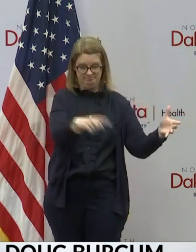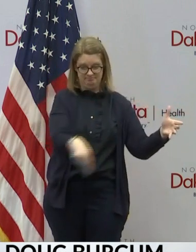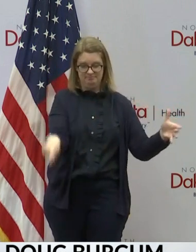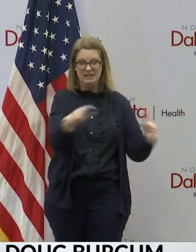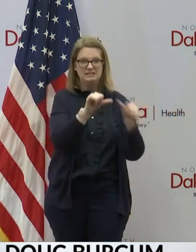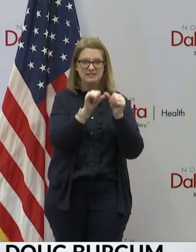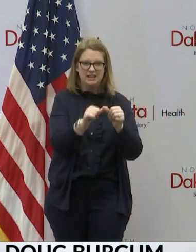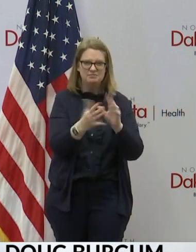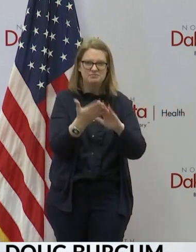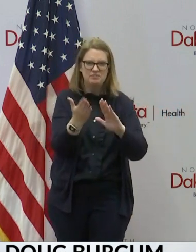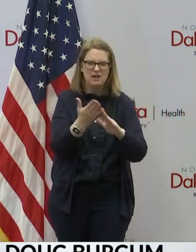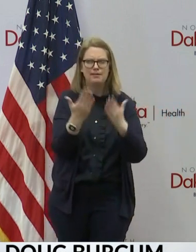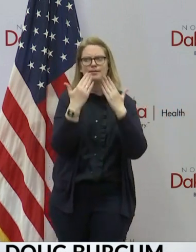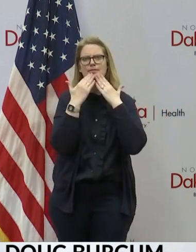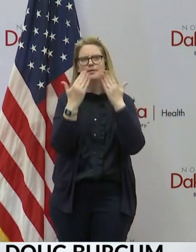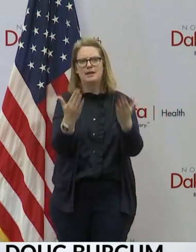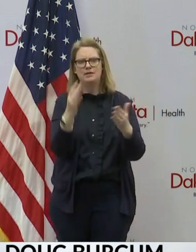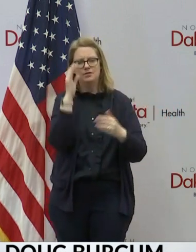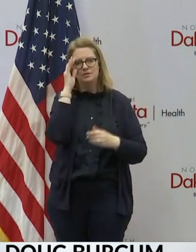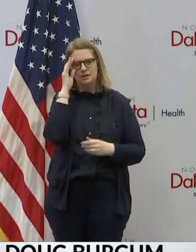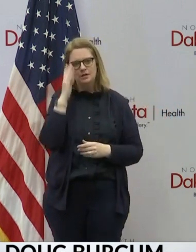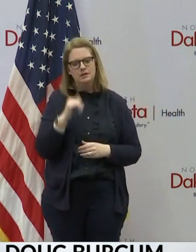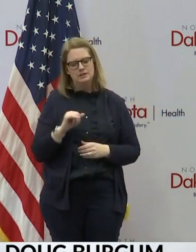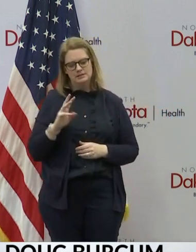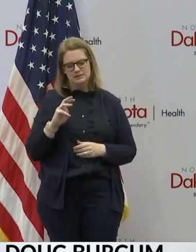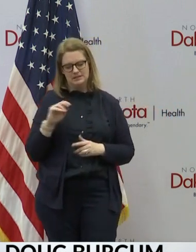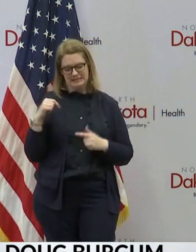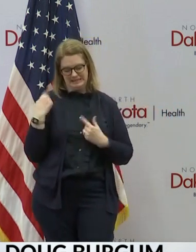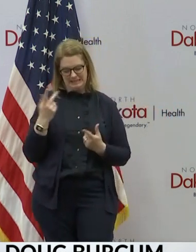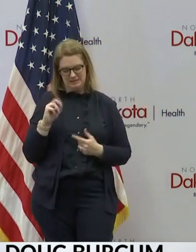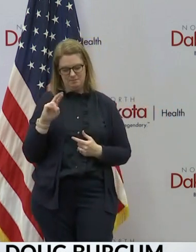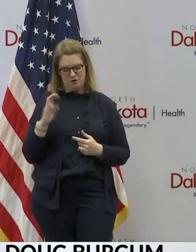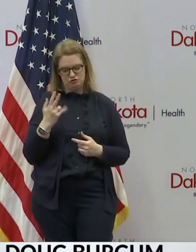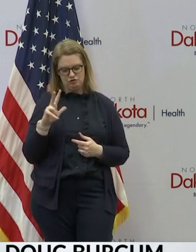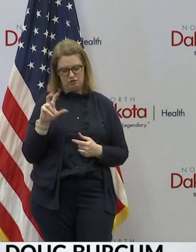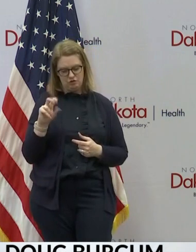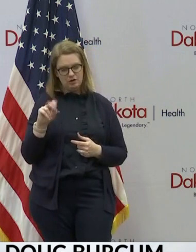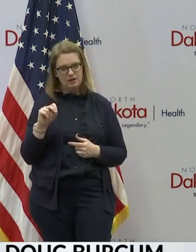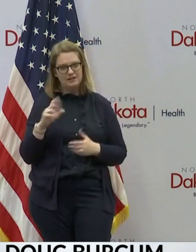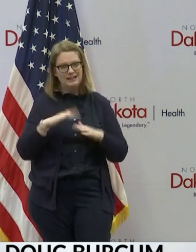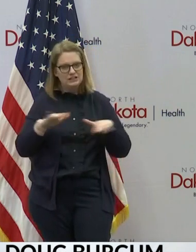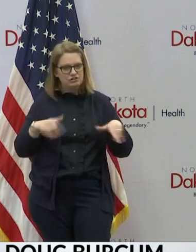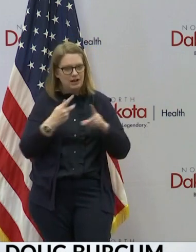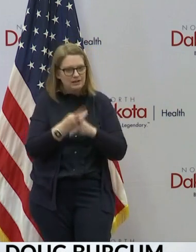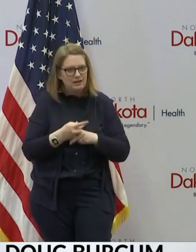THE EMERGENCY GRANT OPERATING PROGRAM, SO THANK YOU NO THE 700 PLUS CHILD CARE PROVIDERS THAT